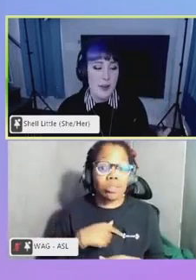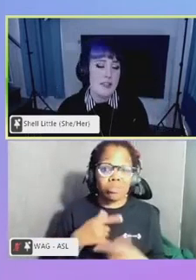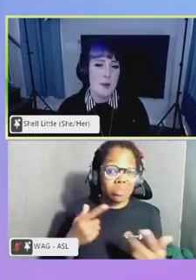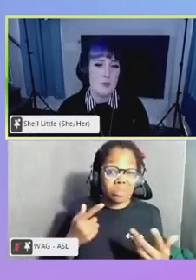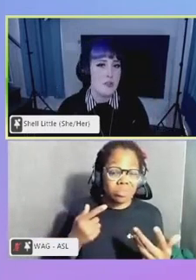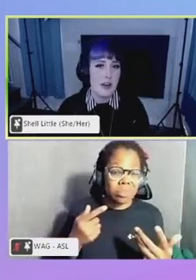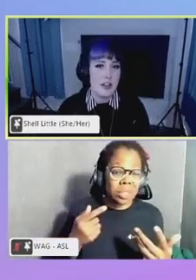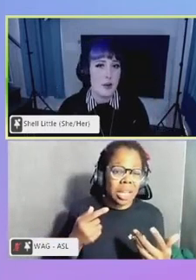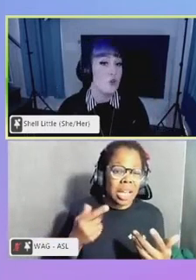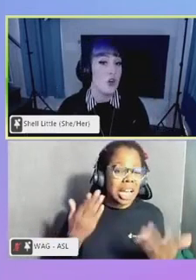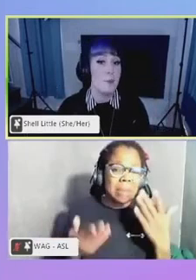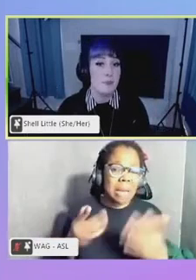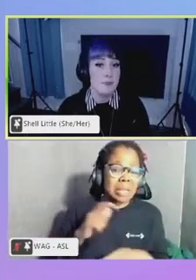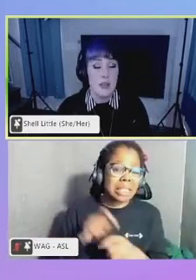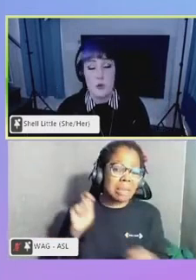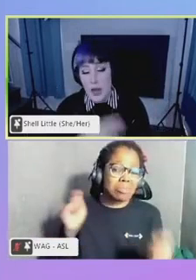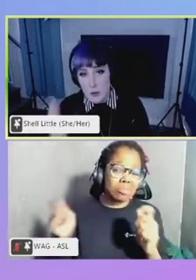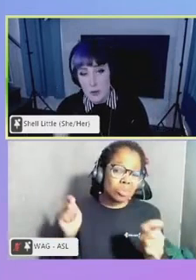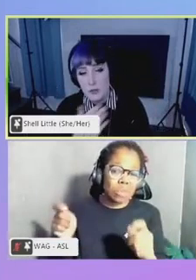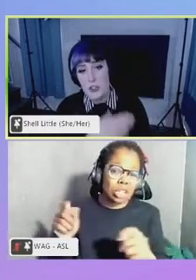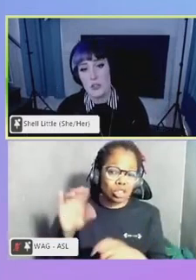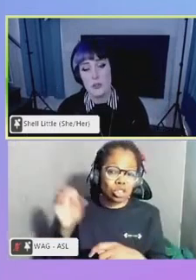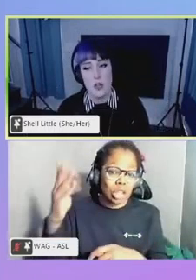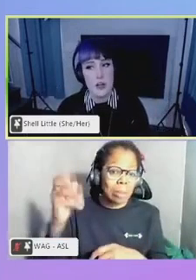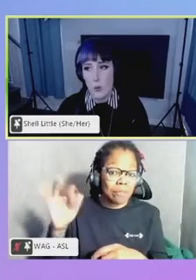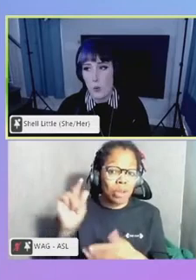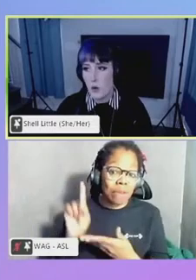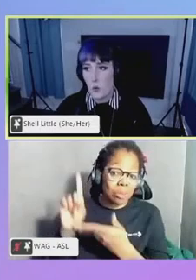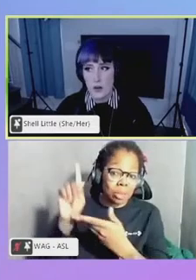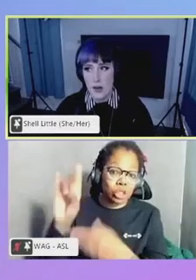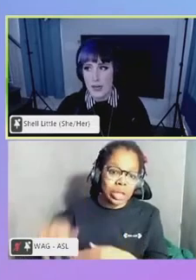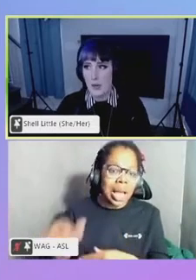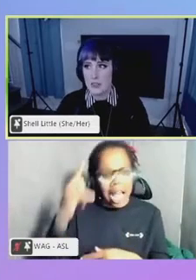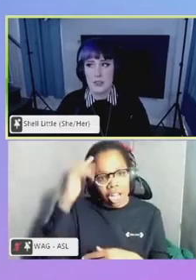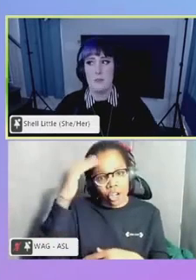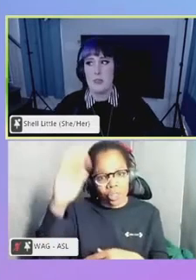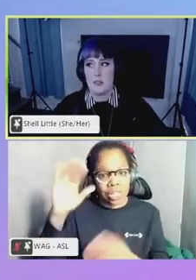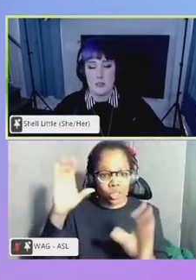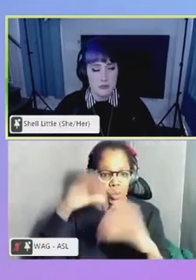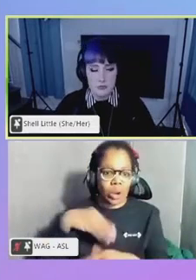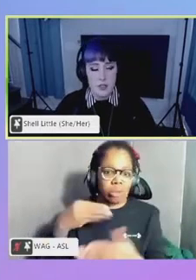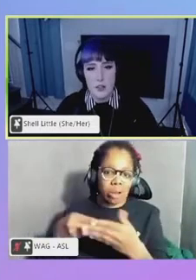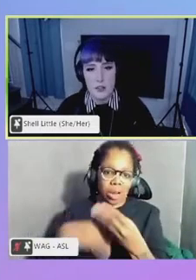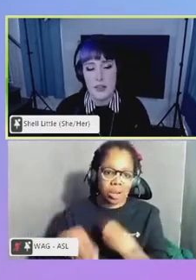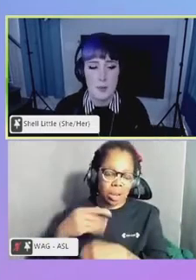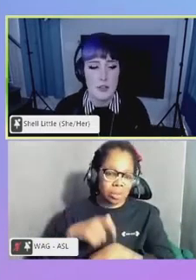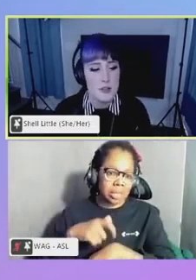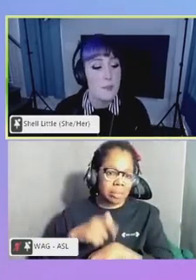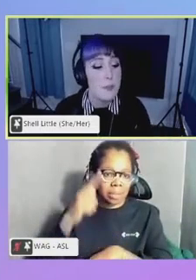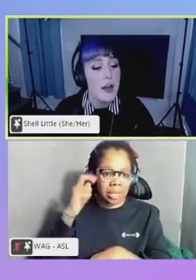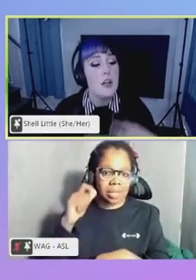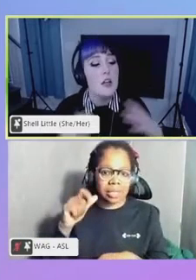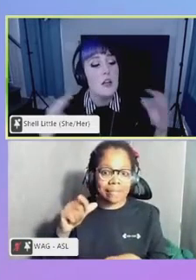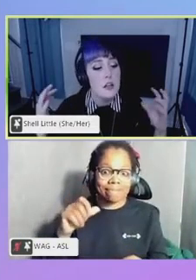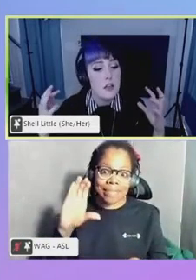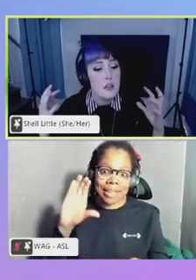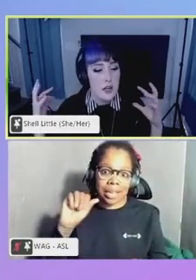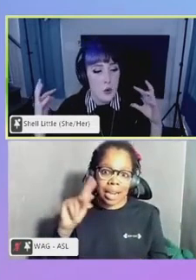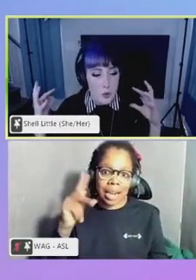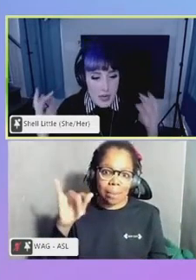that is. But you know? And is your job your main source of stress? Is it all you think about? Is what you are